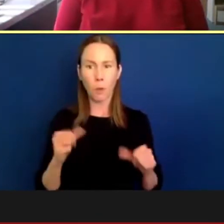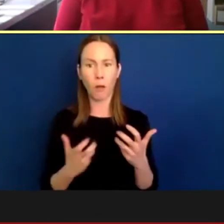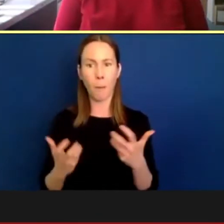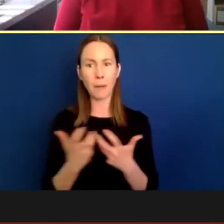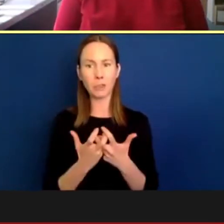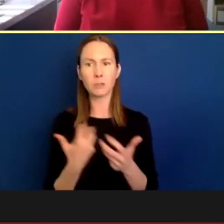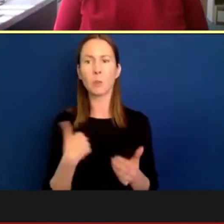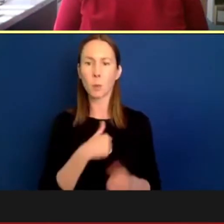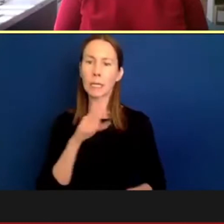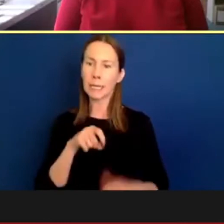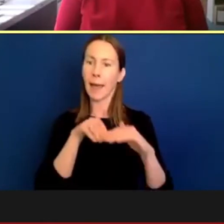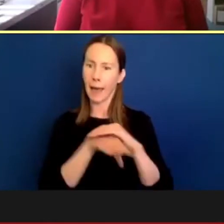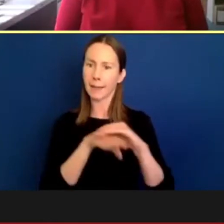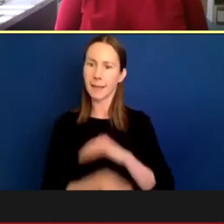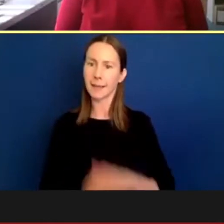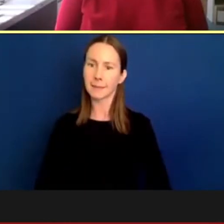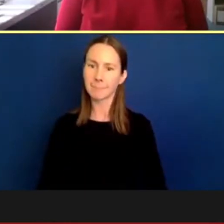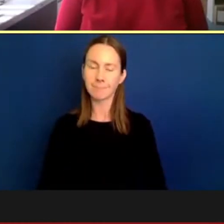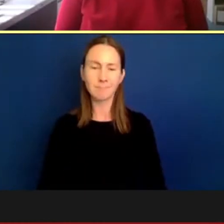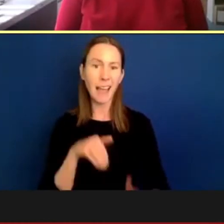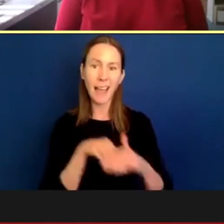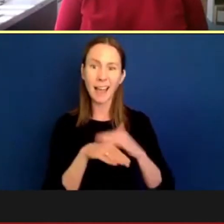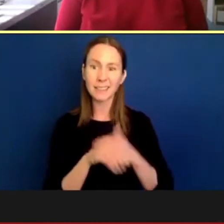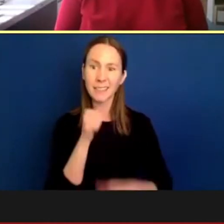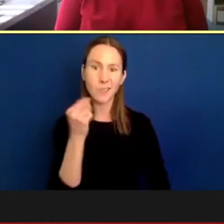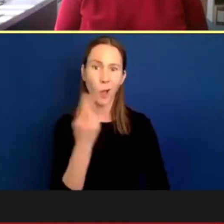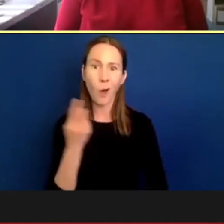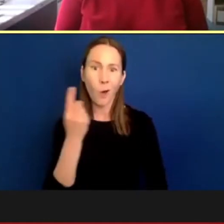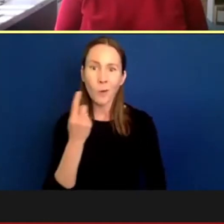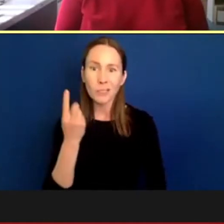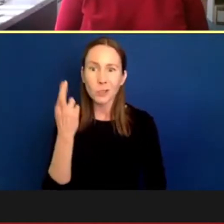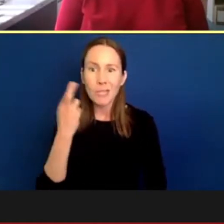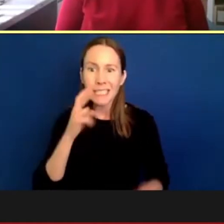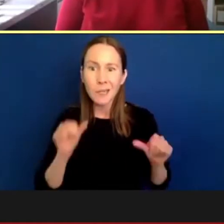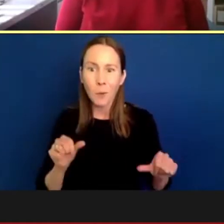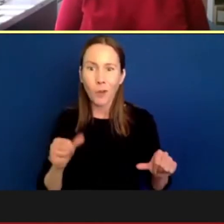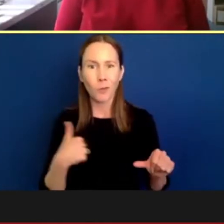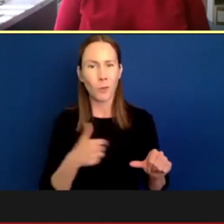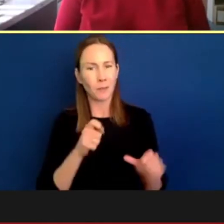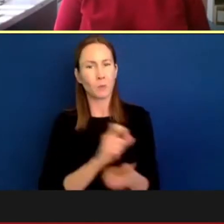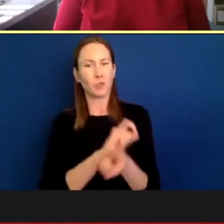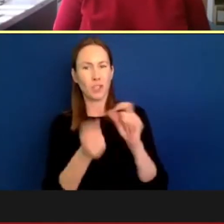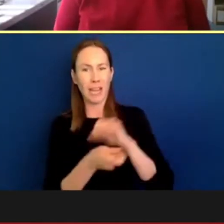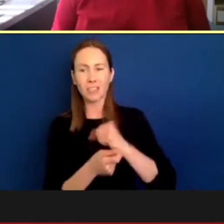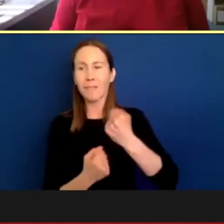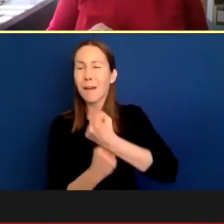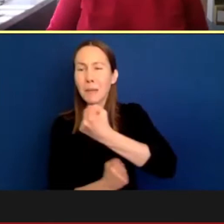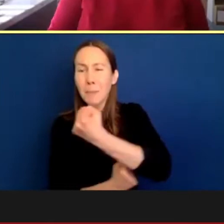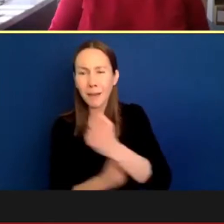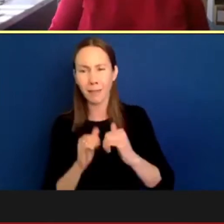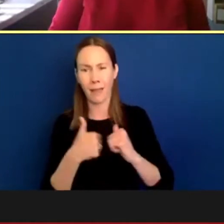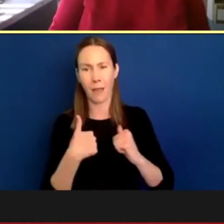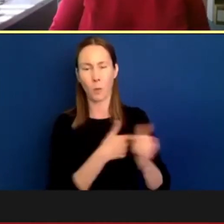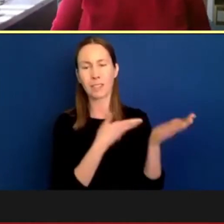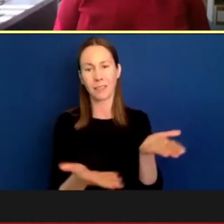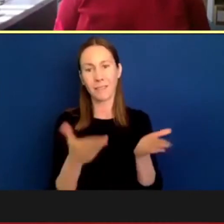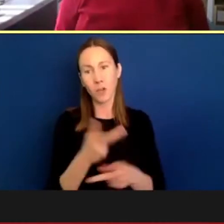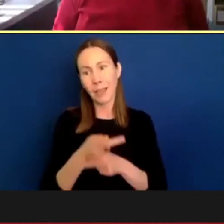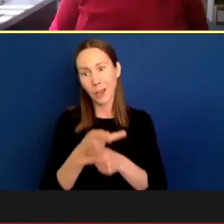And access isn't always reasonable. We're going to have to change fundamentally how we deliver care.